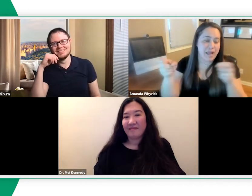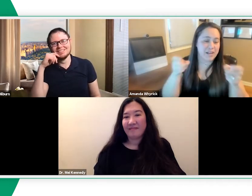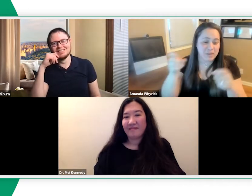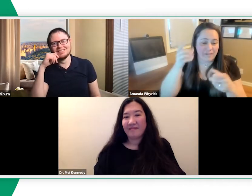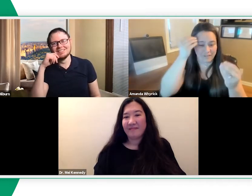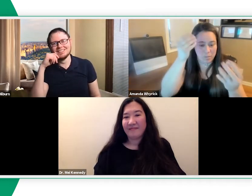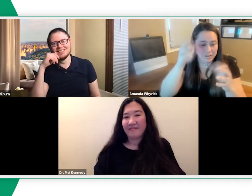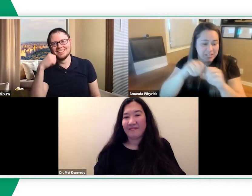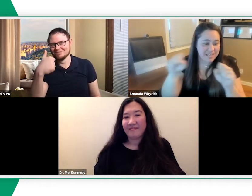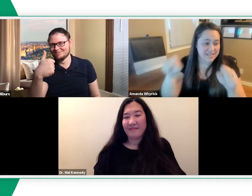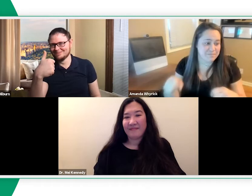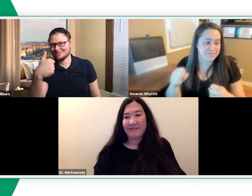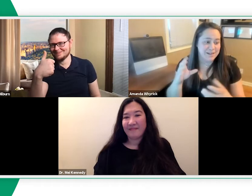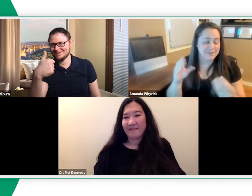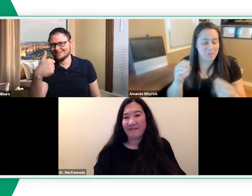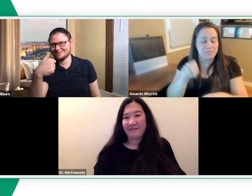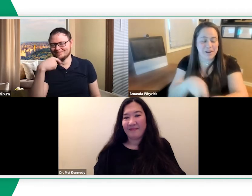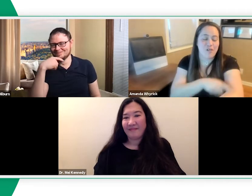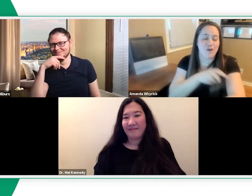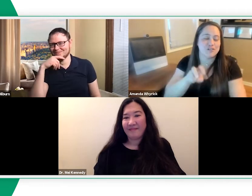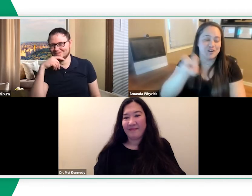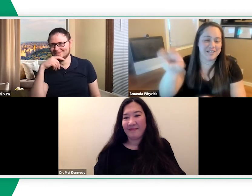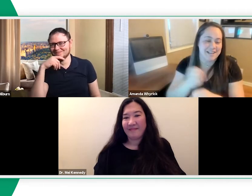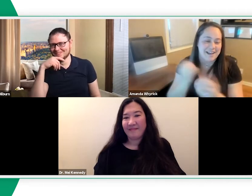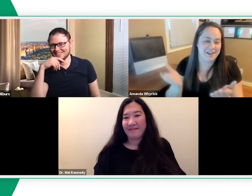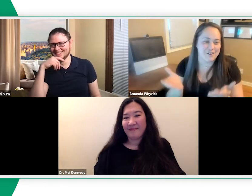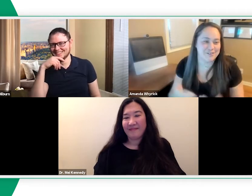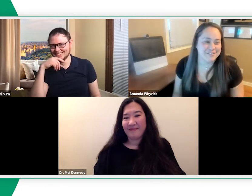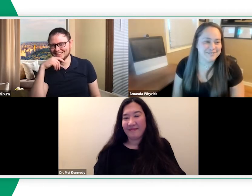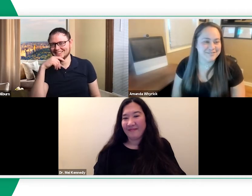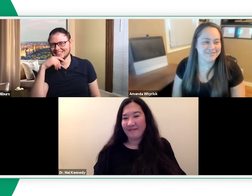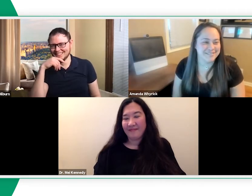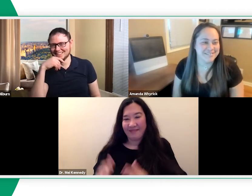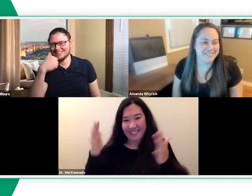in Management of Information Systems. So it's been a long journey to get here.